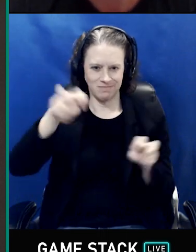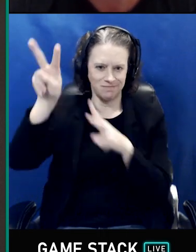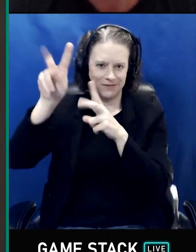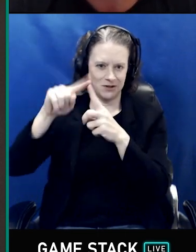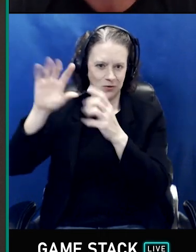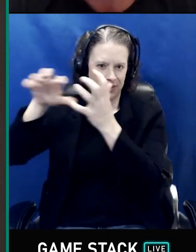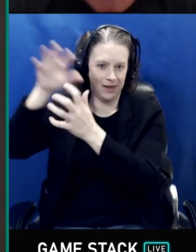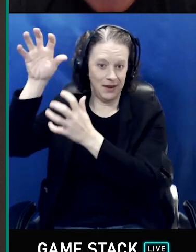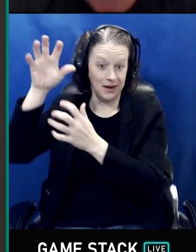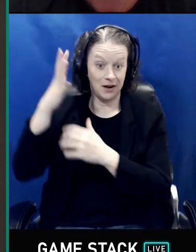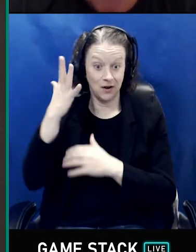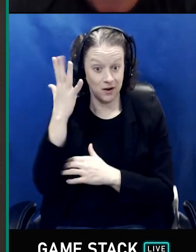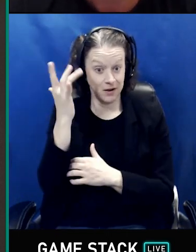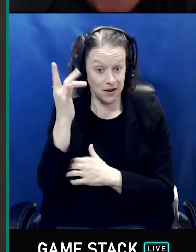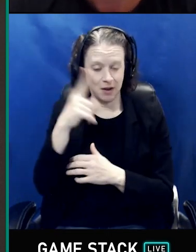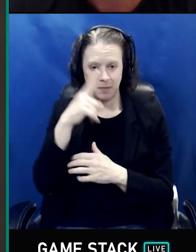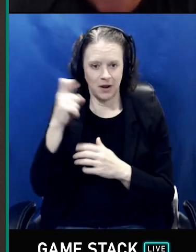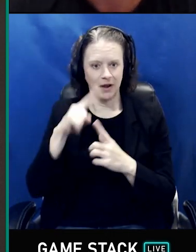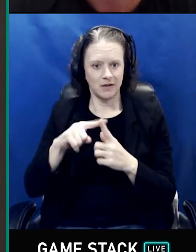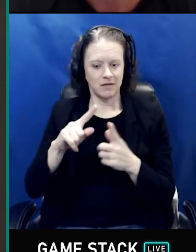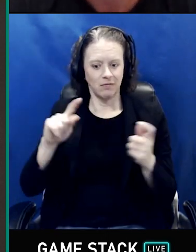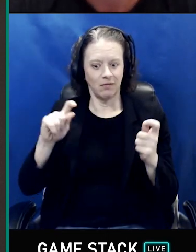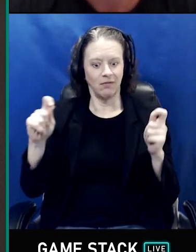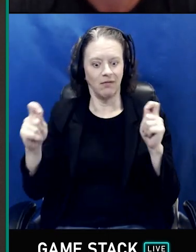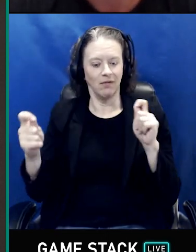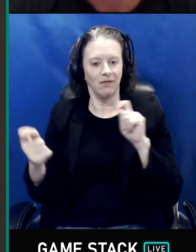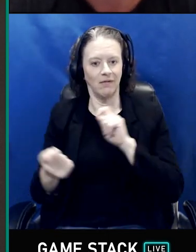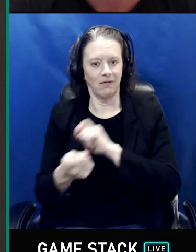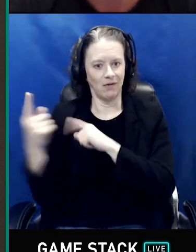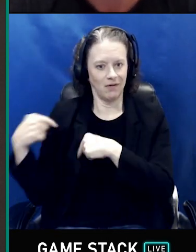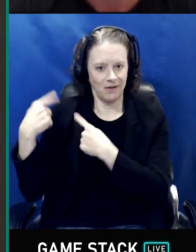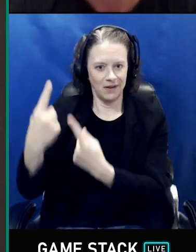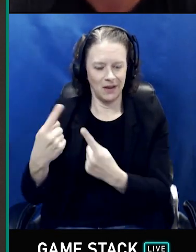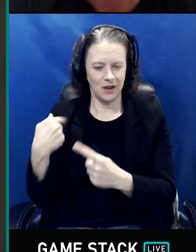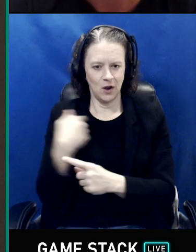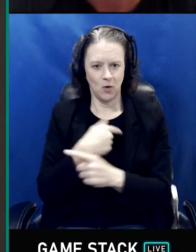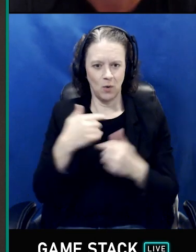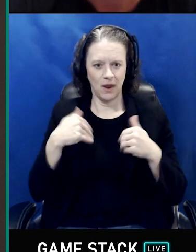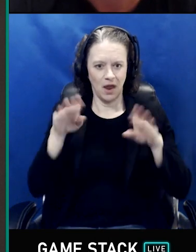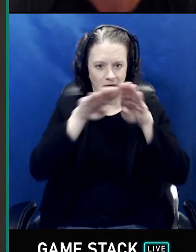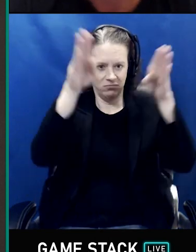From Arcade style games to traditional home consoles and PCs,